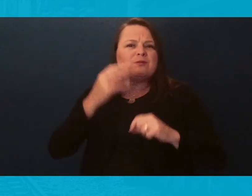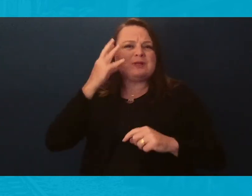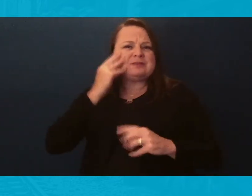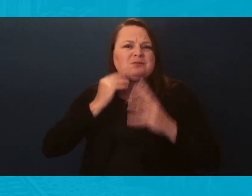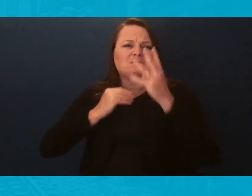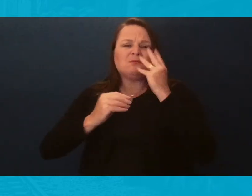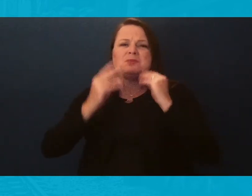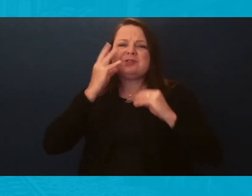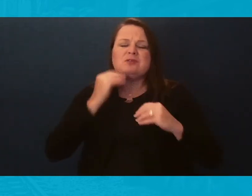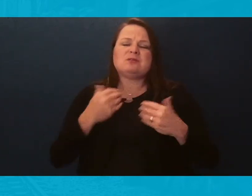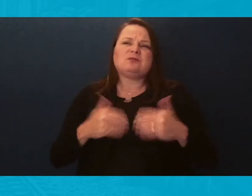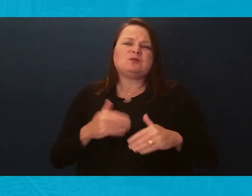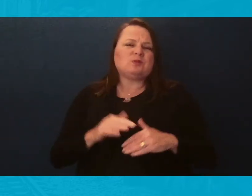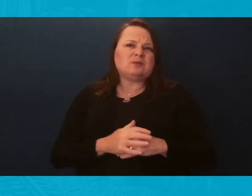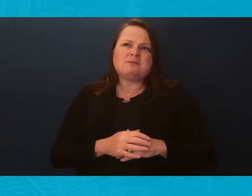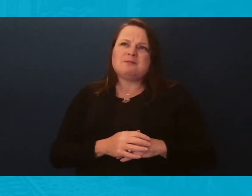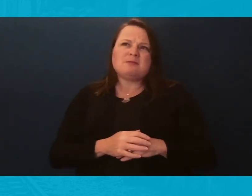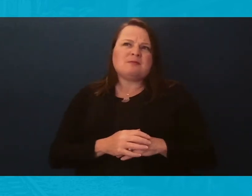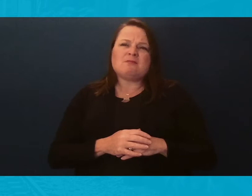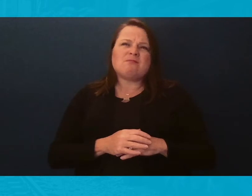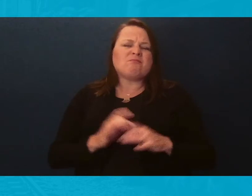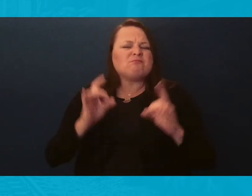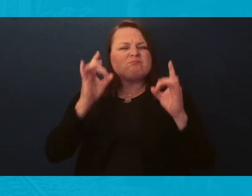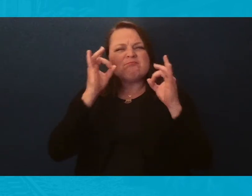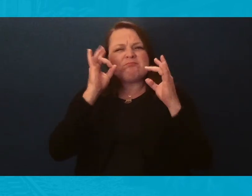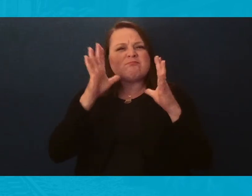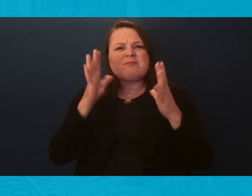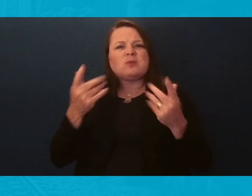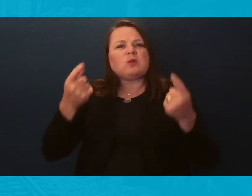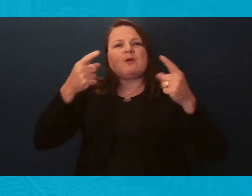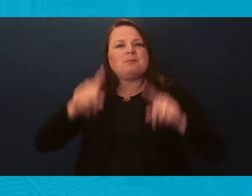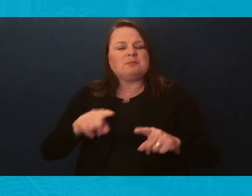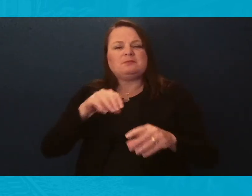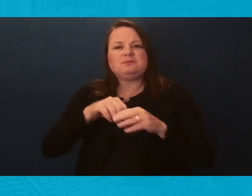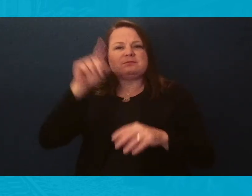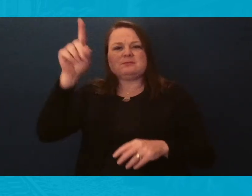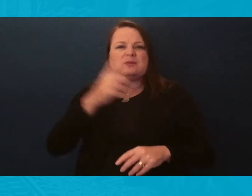over the inhumanity that we saw in Minneapolis displayed